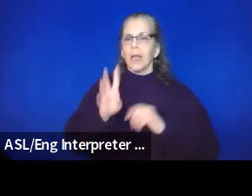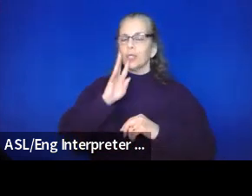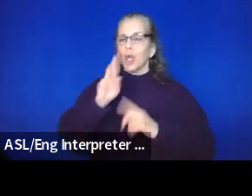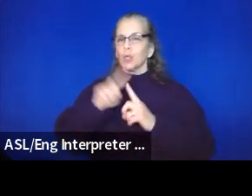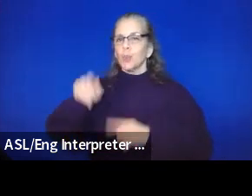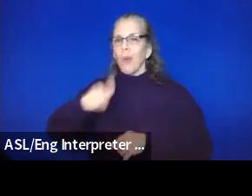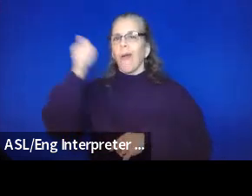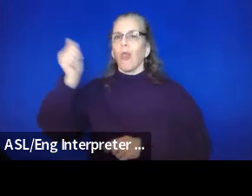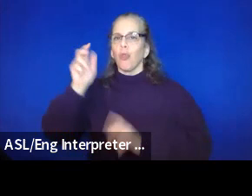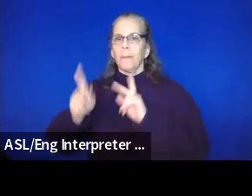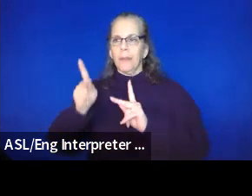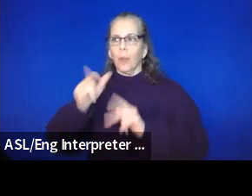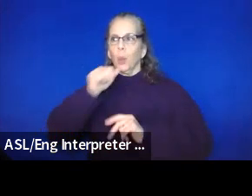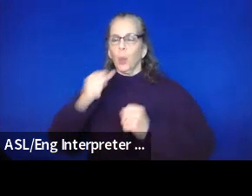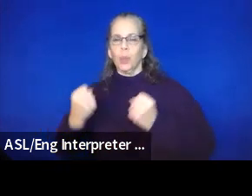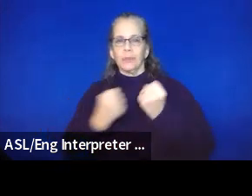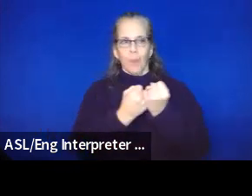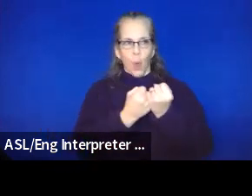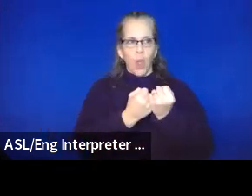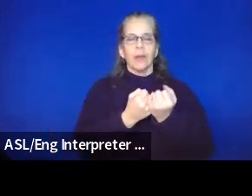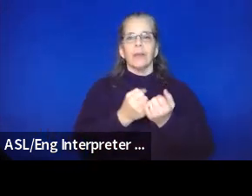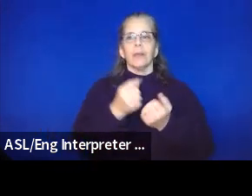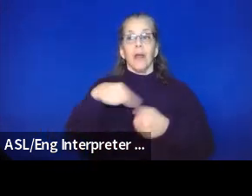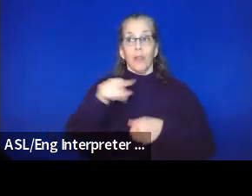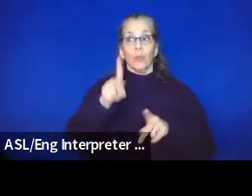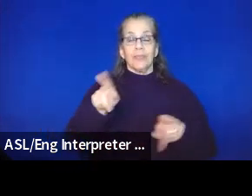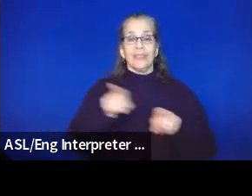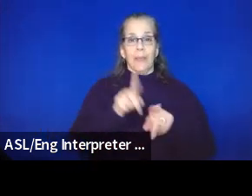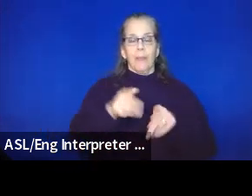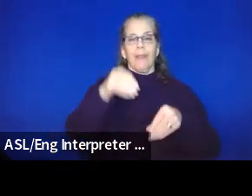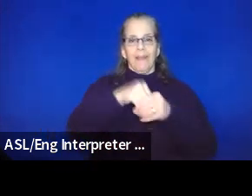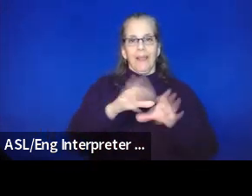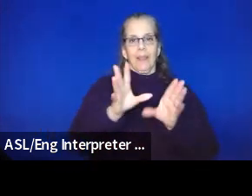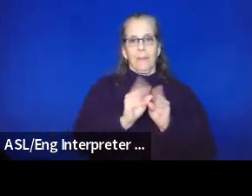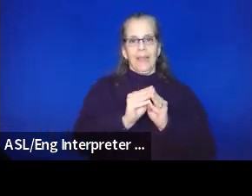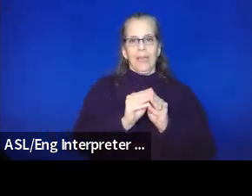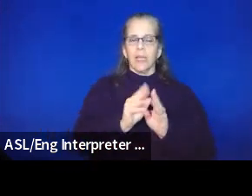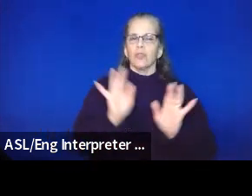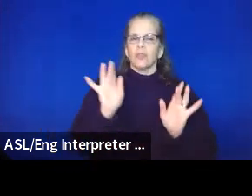also in the meeting and using subtle peer pressures to achieve what I need.